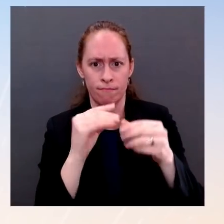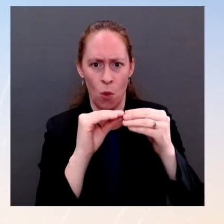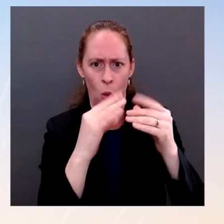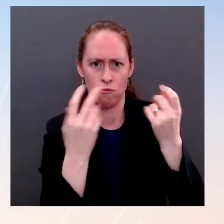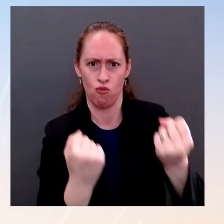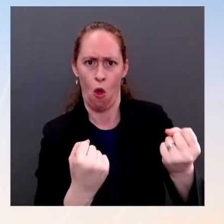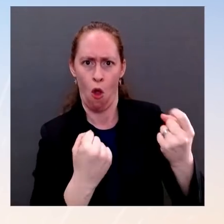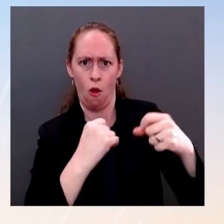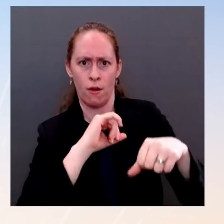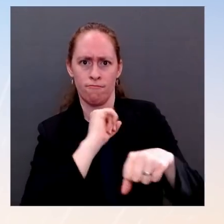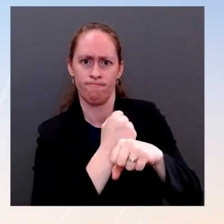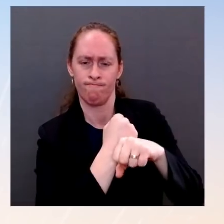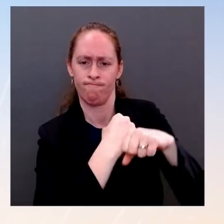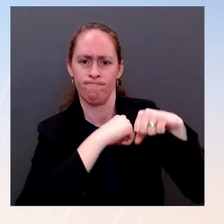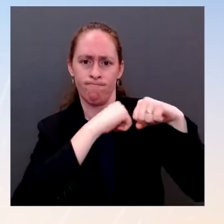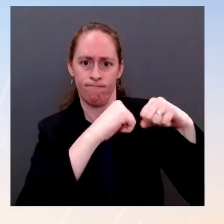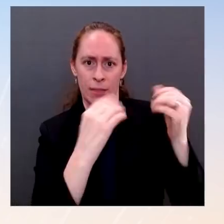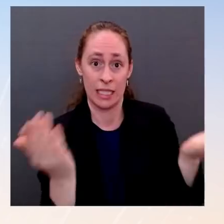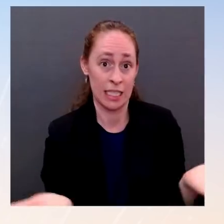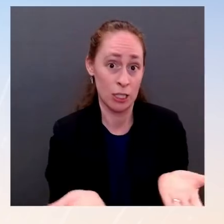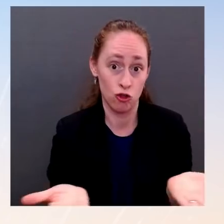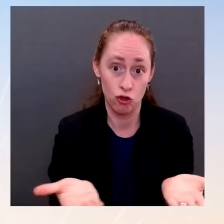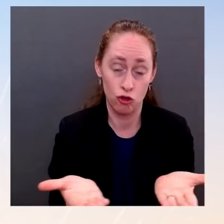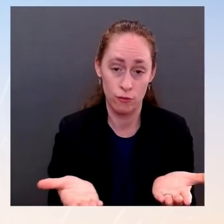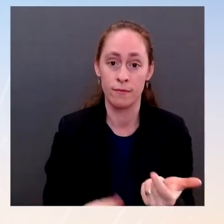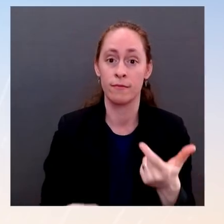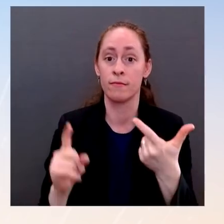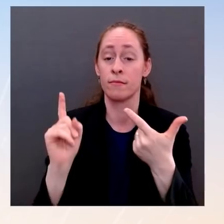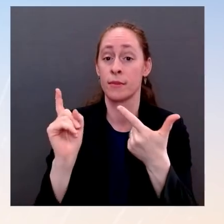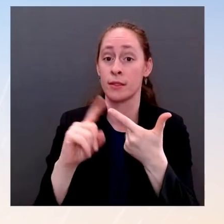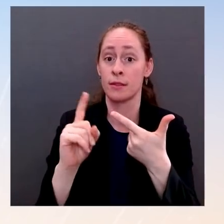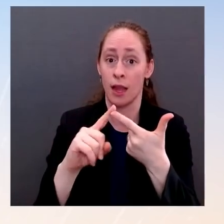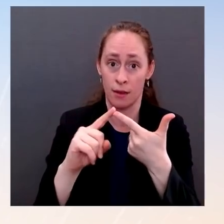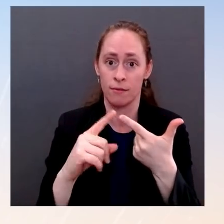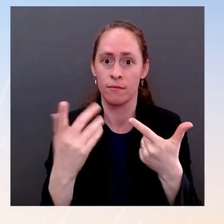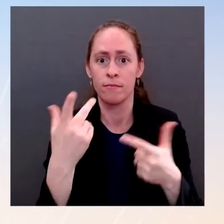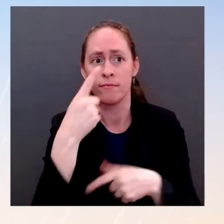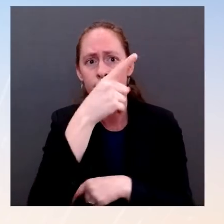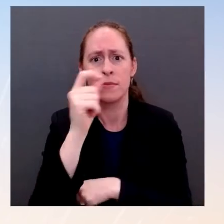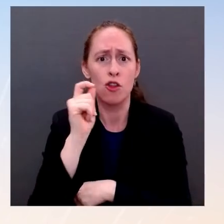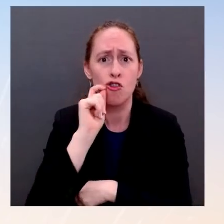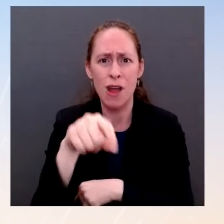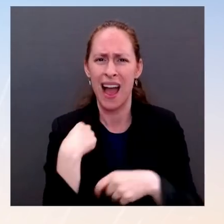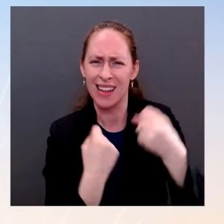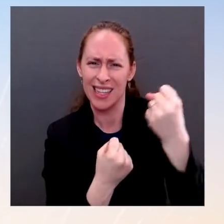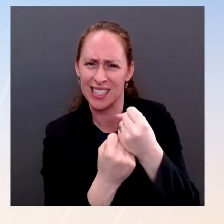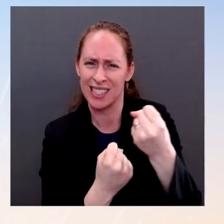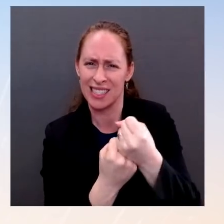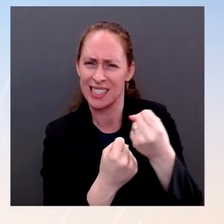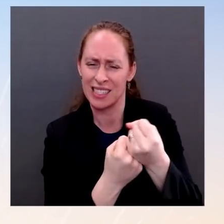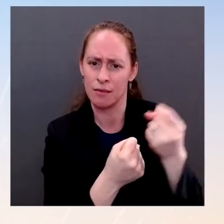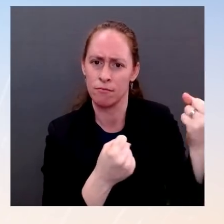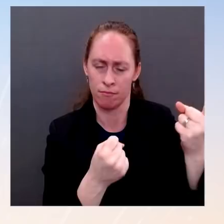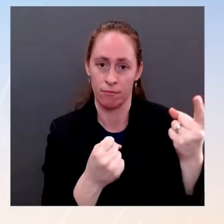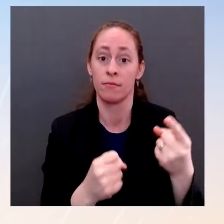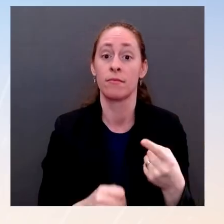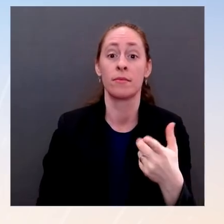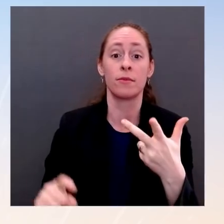And third, we've worked closely with partners and Allies to defend against and disrupt malicious cyber activity.